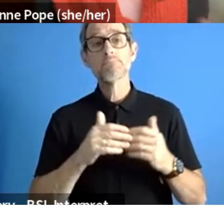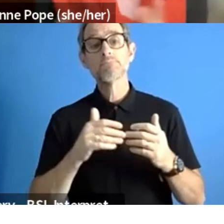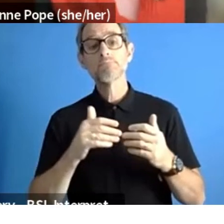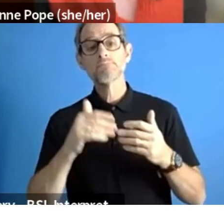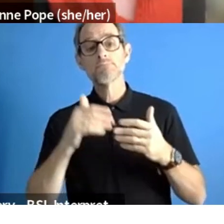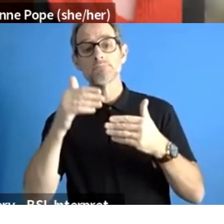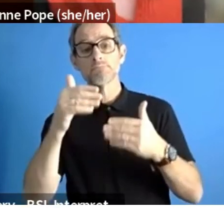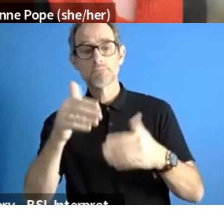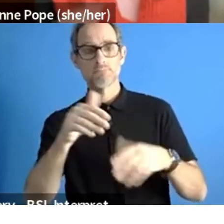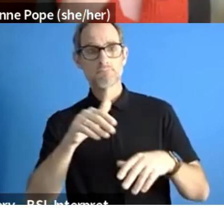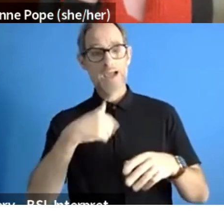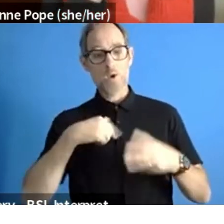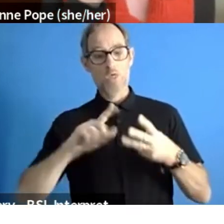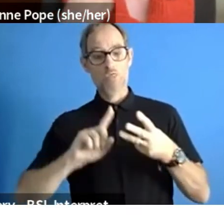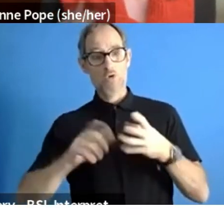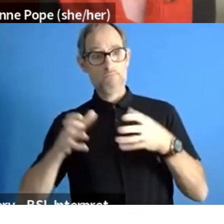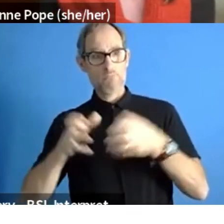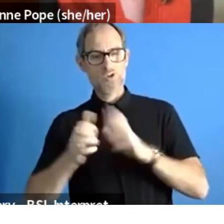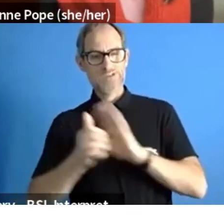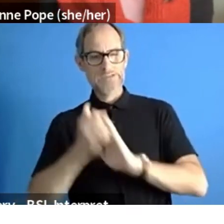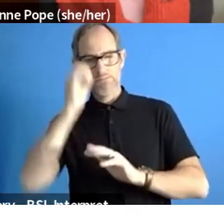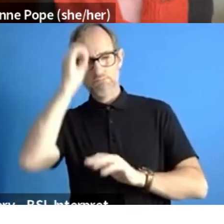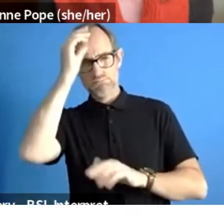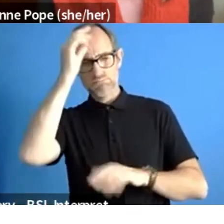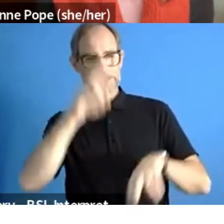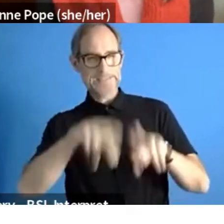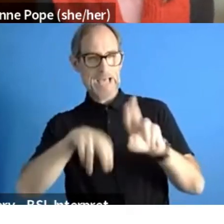assessed by our third party experts which further narrowed the field